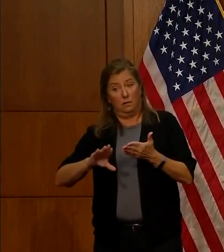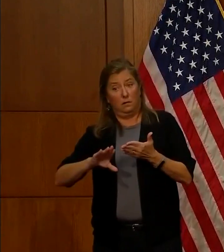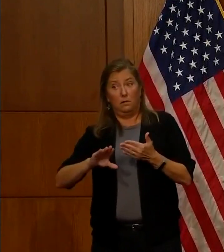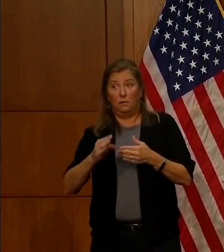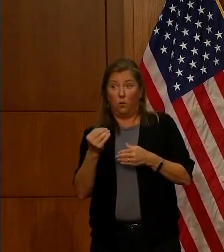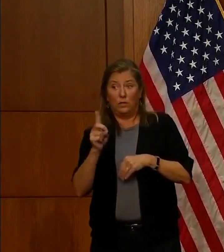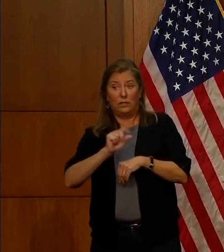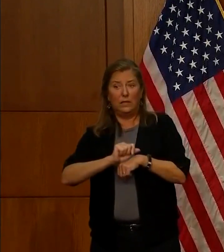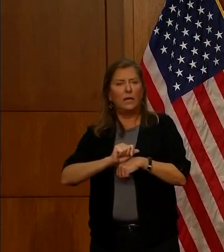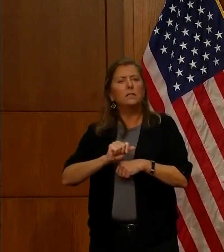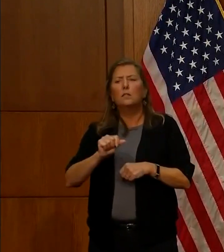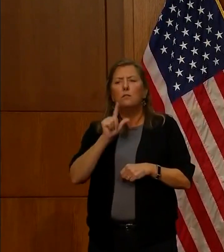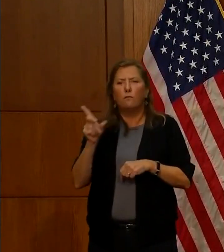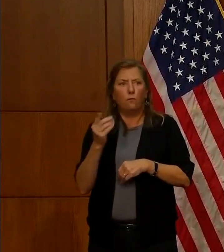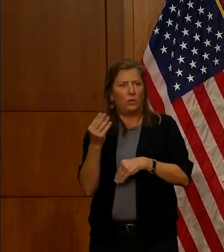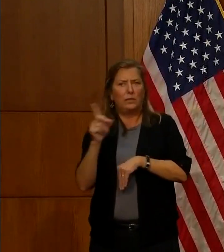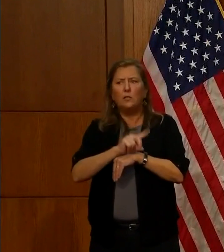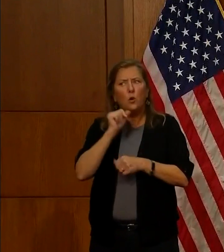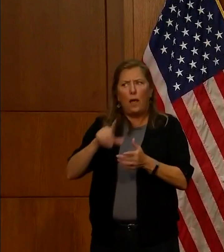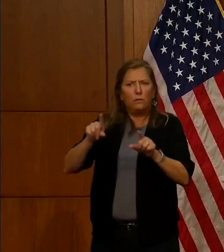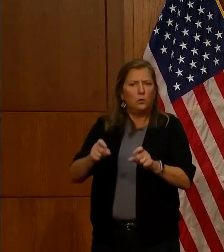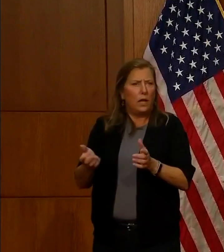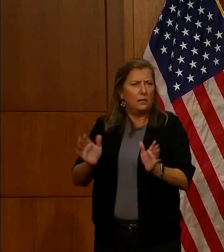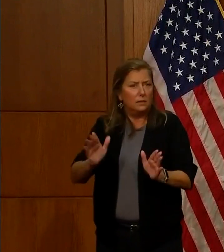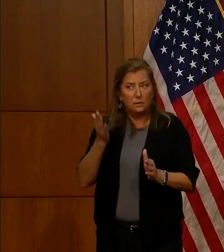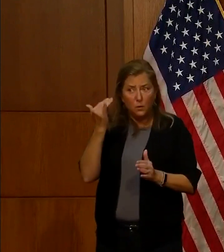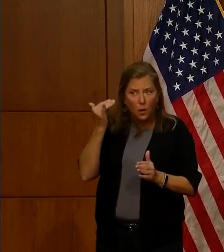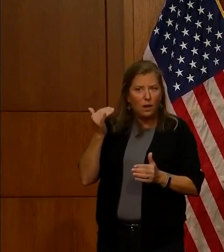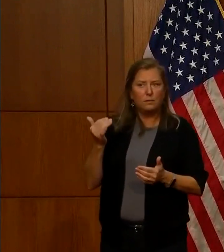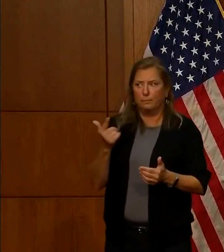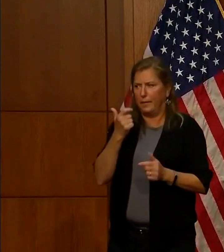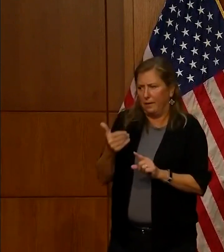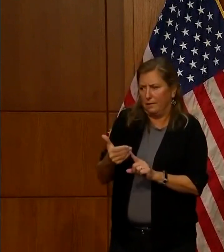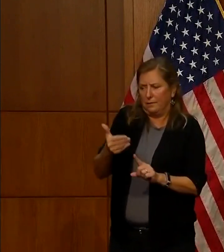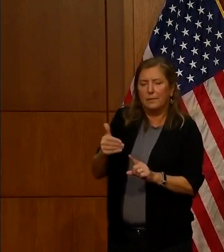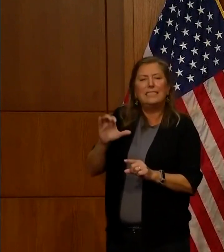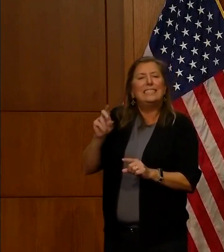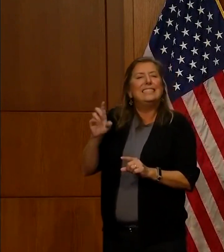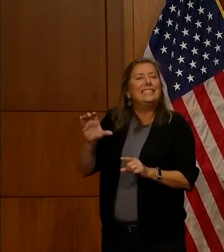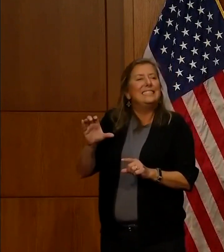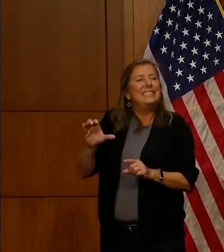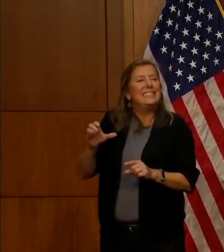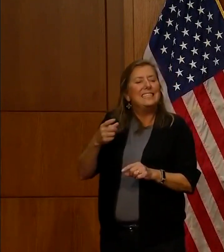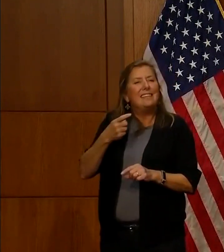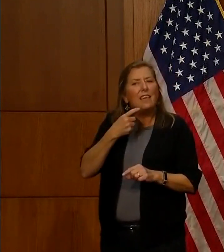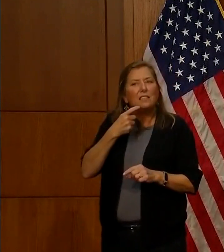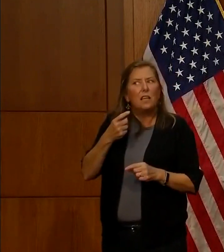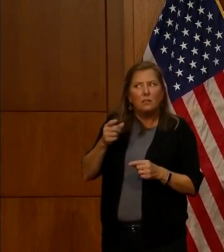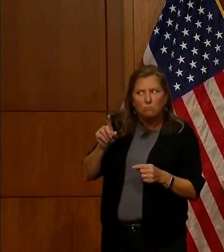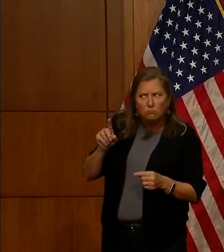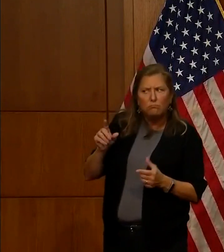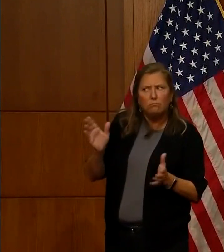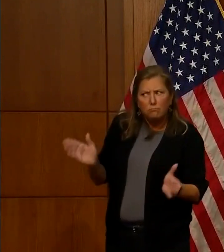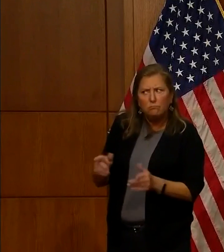CLEARED ISOLATION PERIOD- THEY DO NOT NEED TO BE TESTED THIS IS A POINT OF CONFUSION FOR